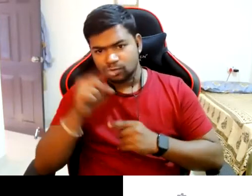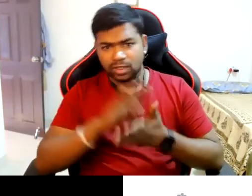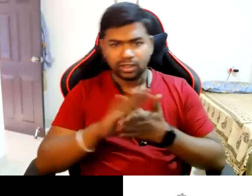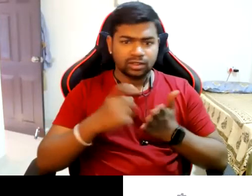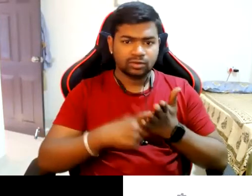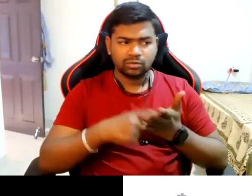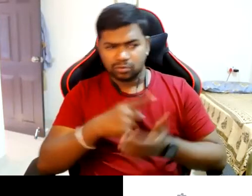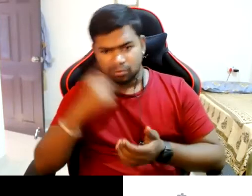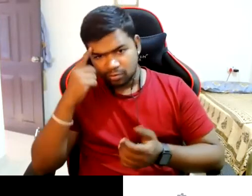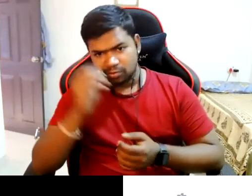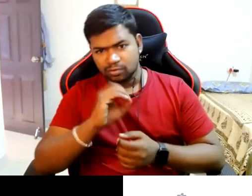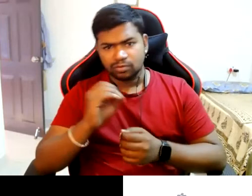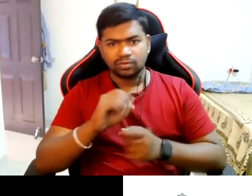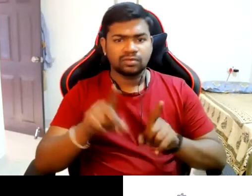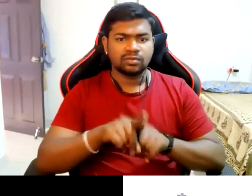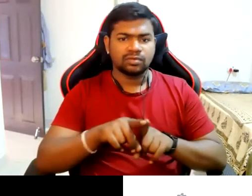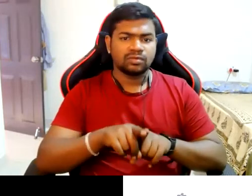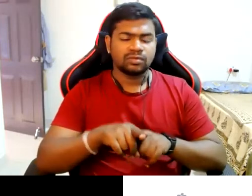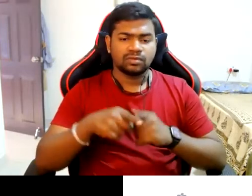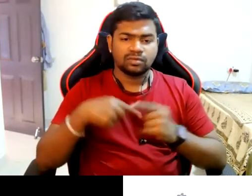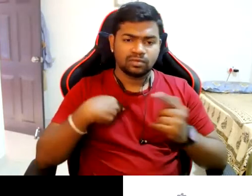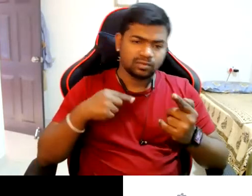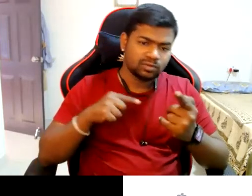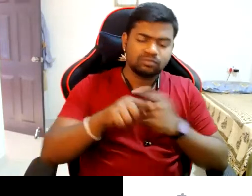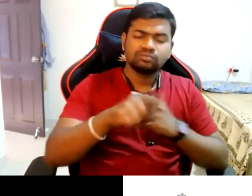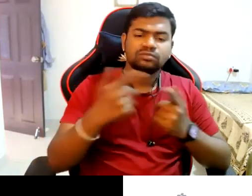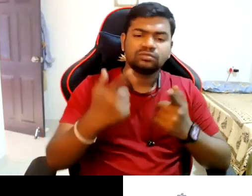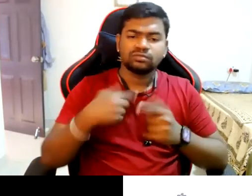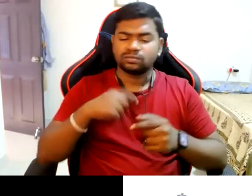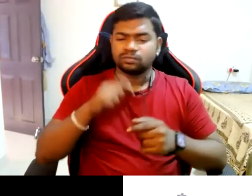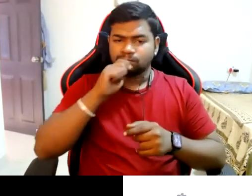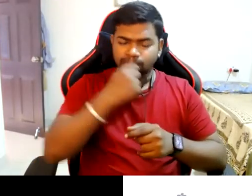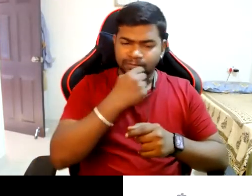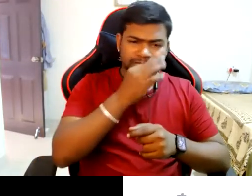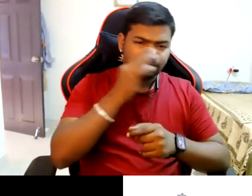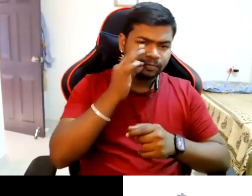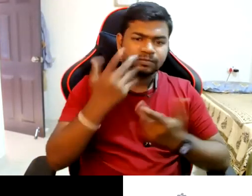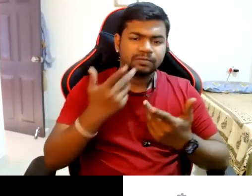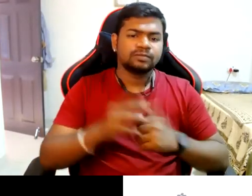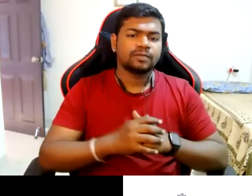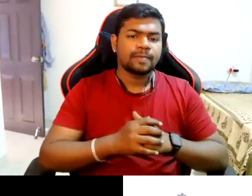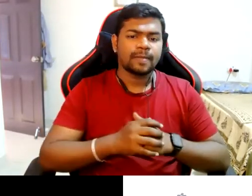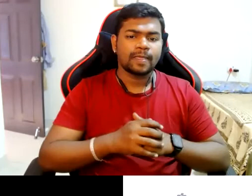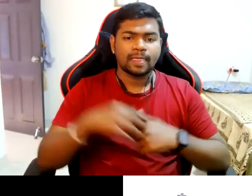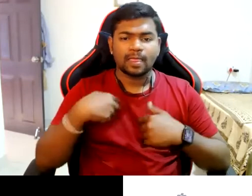only HR was not aware so i hide my disability to gain entry But as soon as I was inside and as soon as I got the chance,